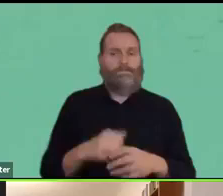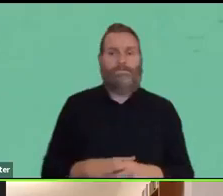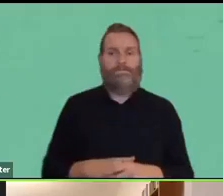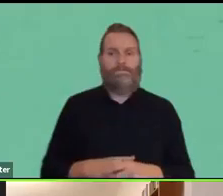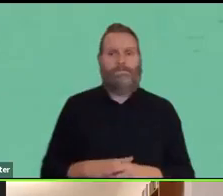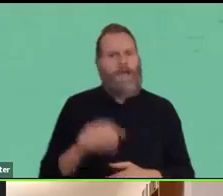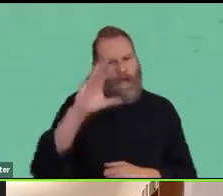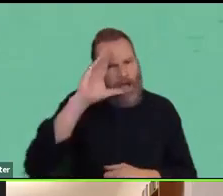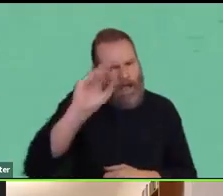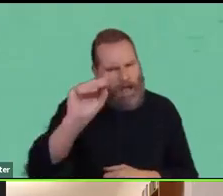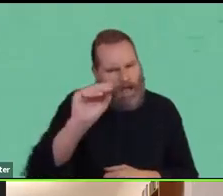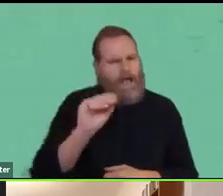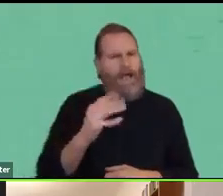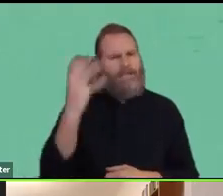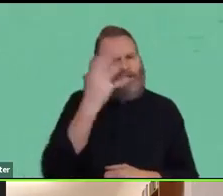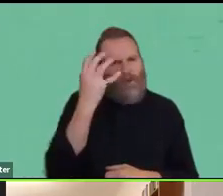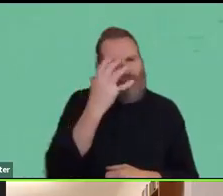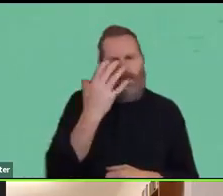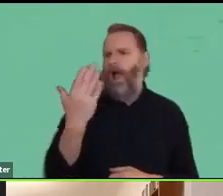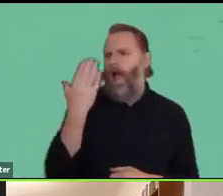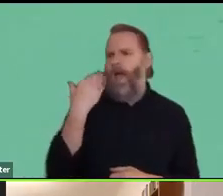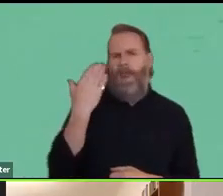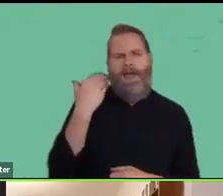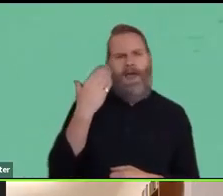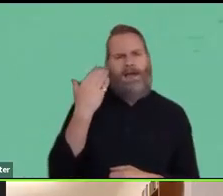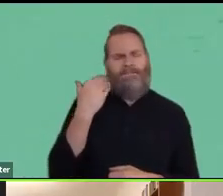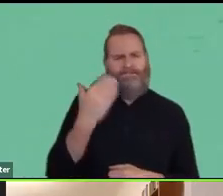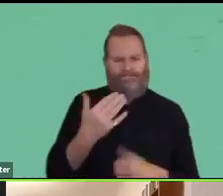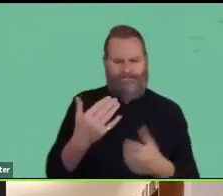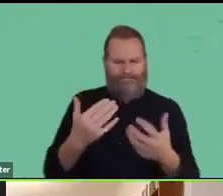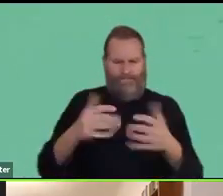was a few technical problems at the beginning in case anybody would wonder why we started late so